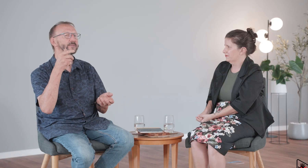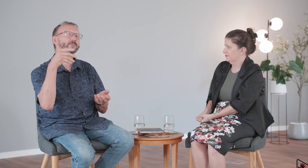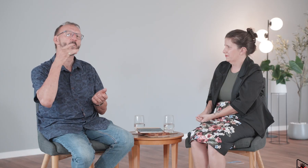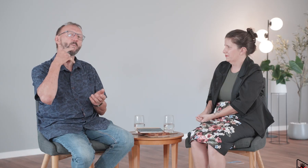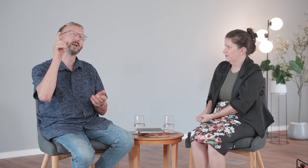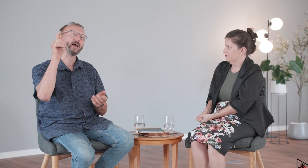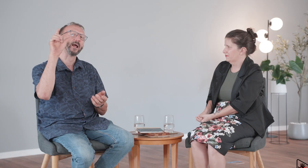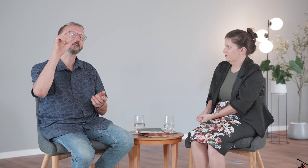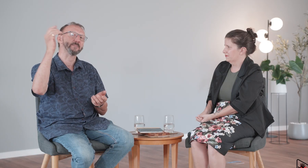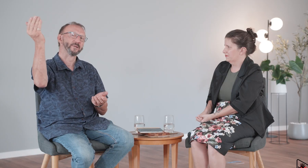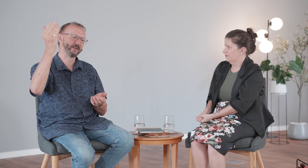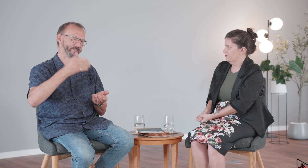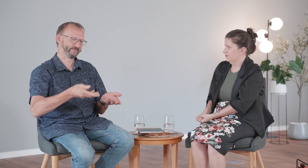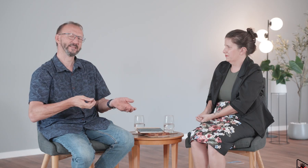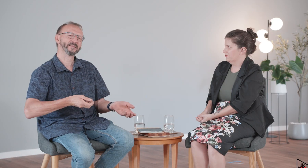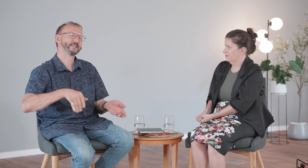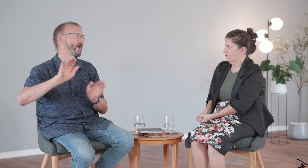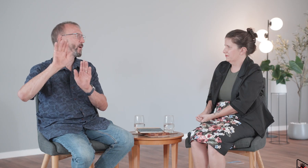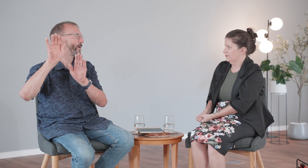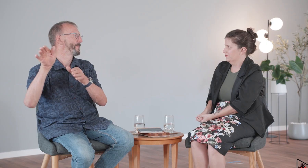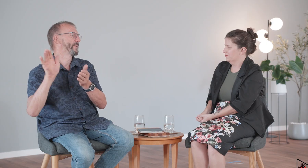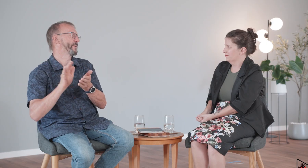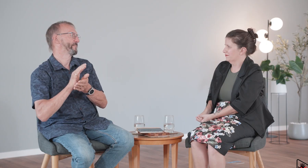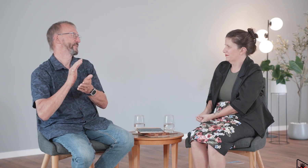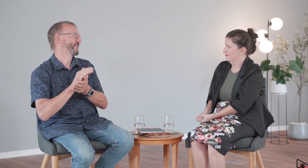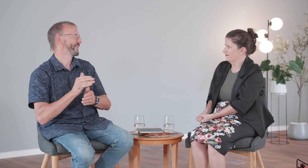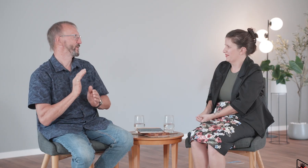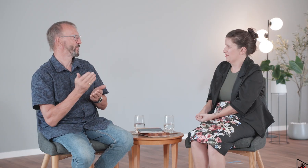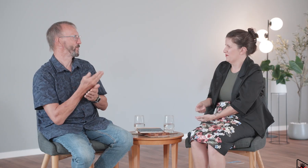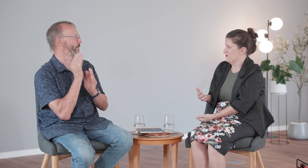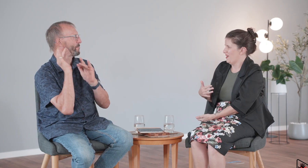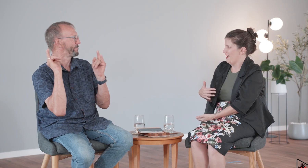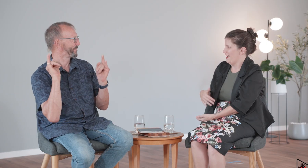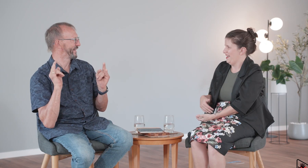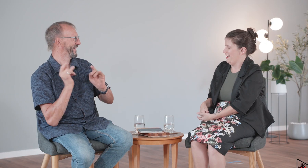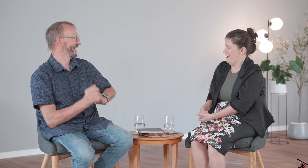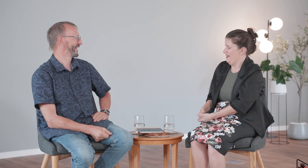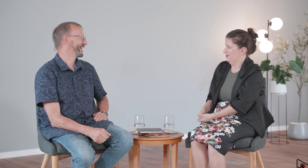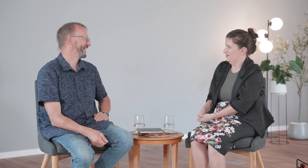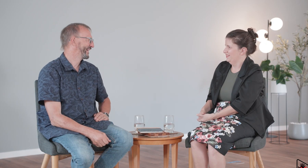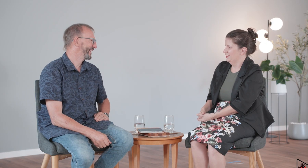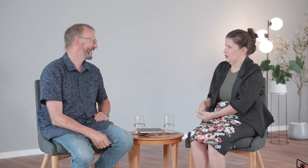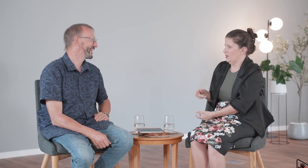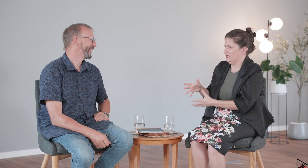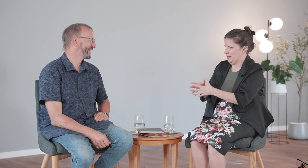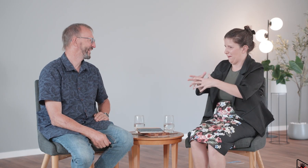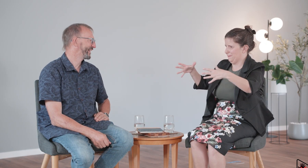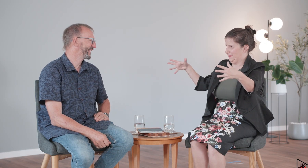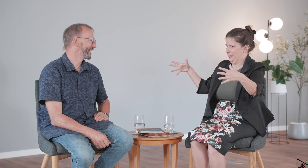Then the manager will call the customer in and they'll take it home. Happy customer!